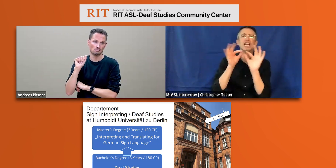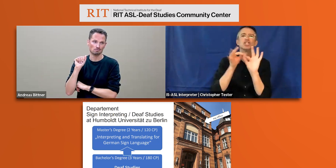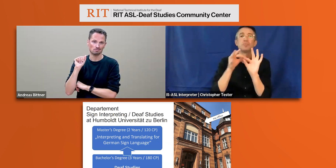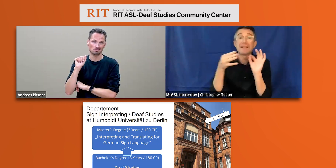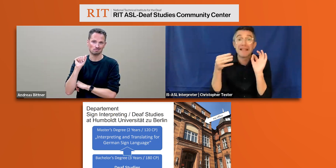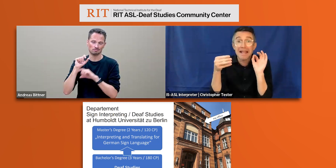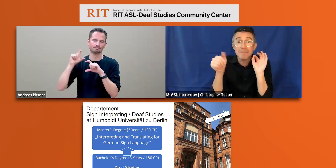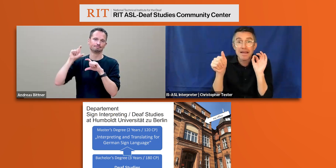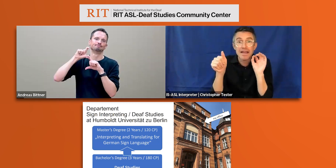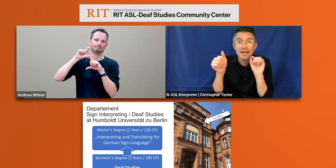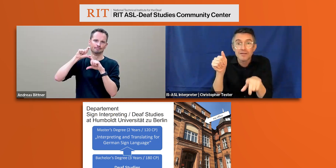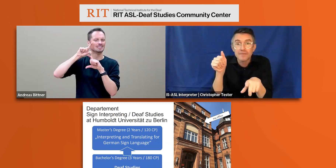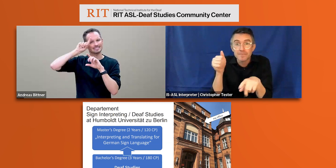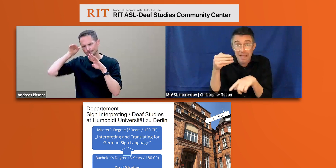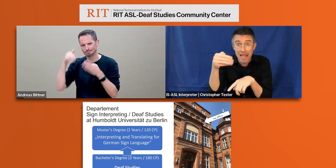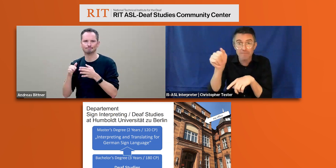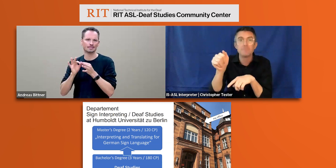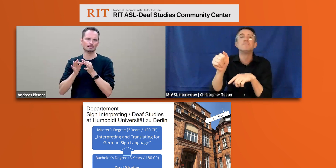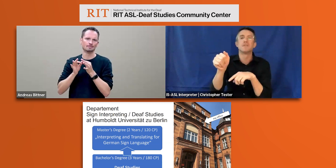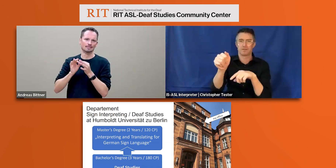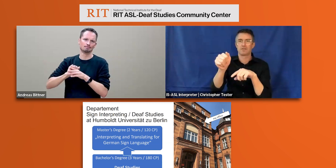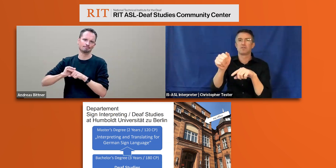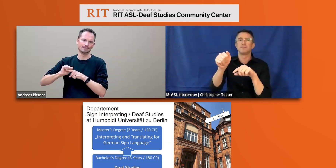And then, they would do an additional 2 years